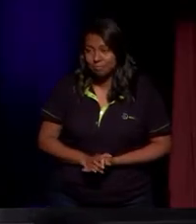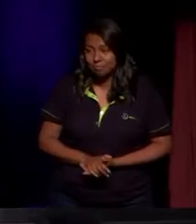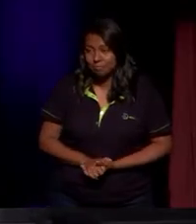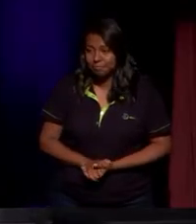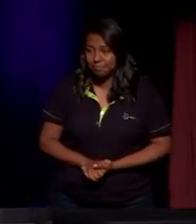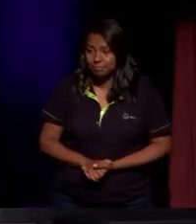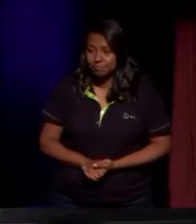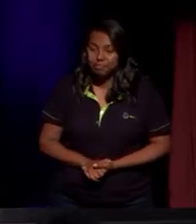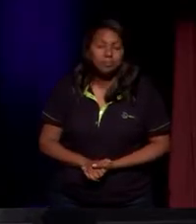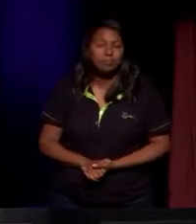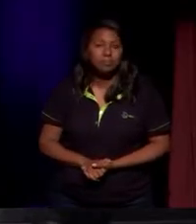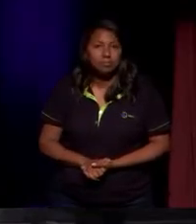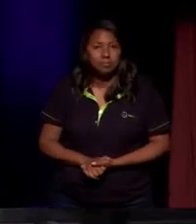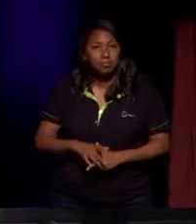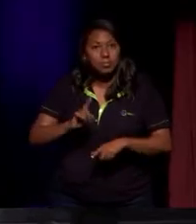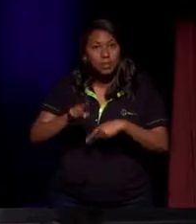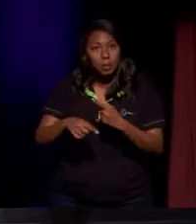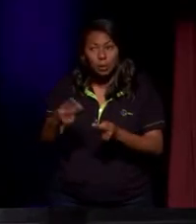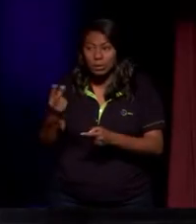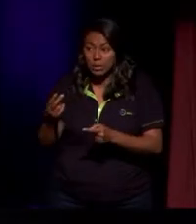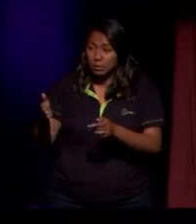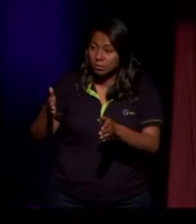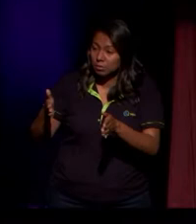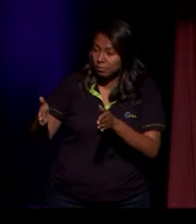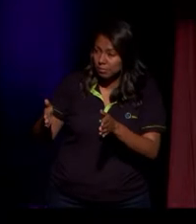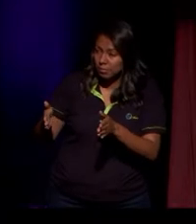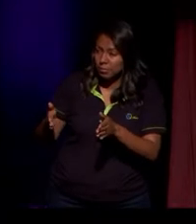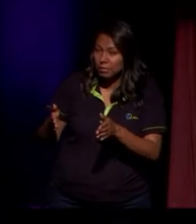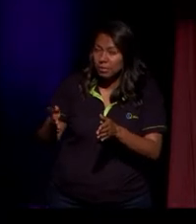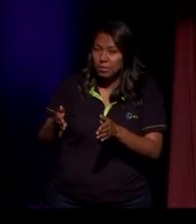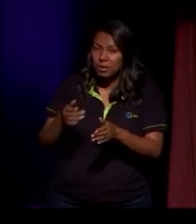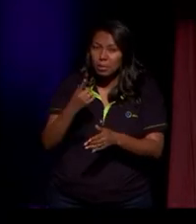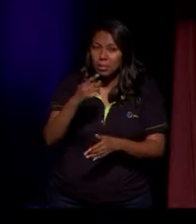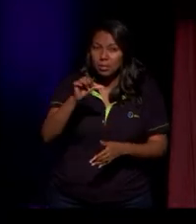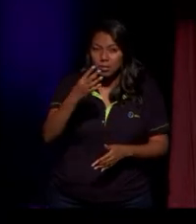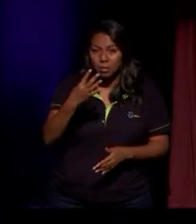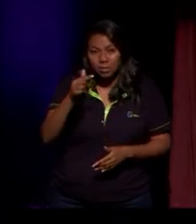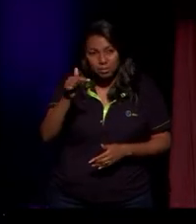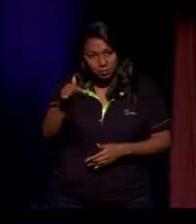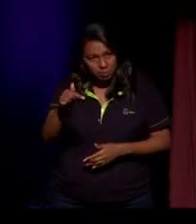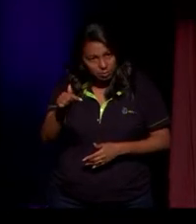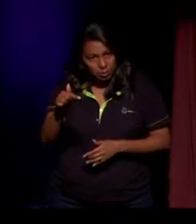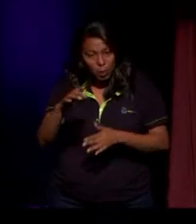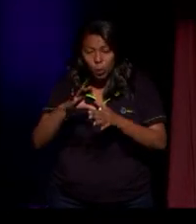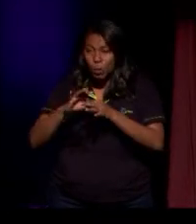This second Wave, it will have, in 1947, has the Lebanese Women's Union,